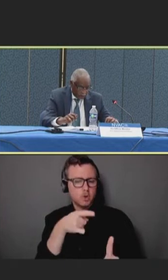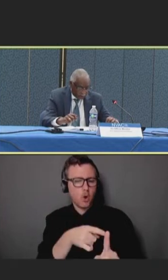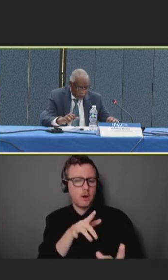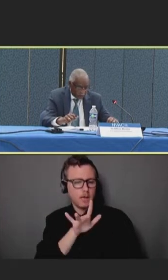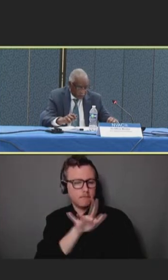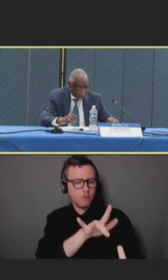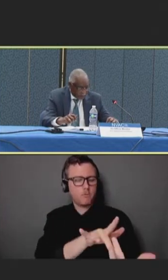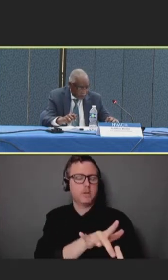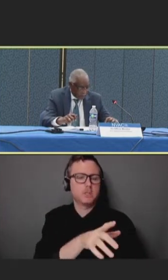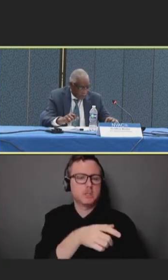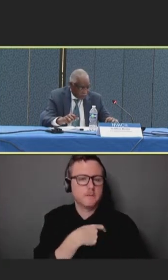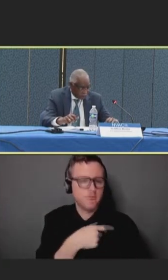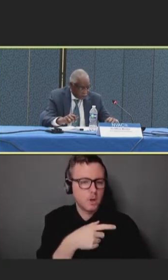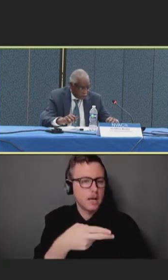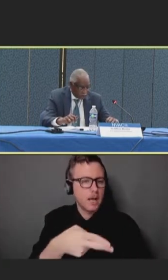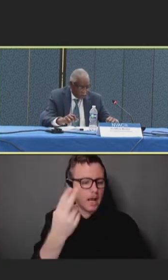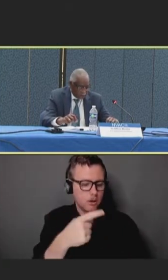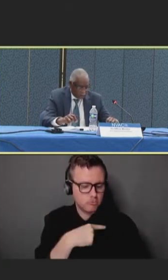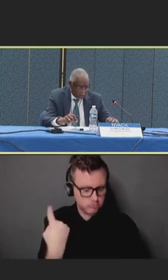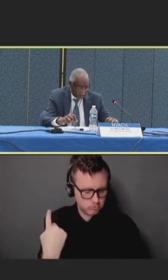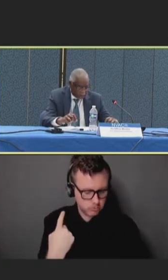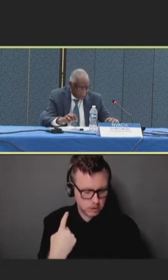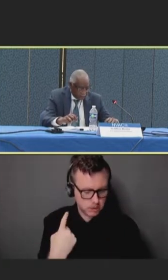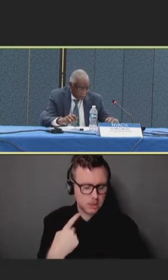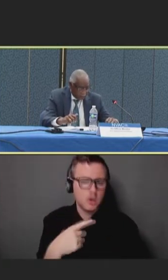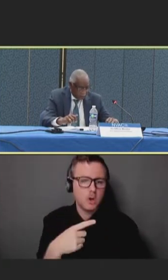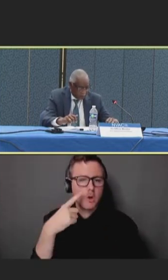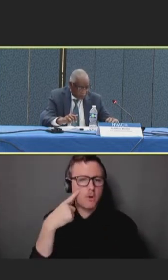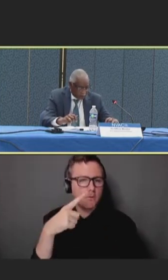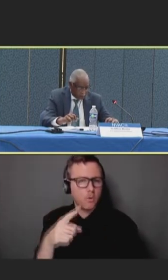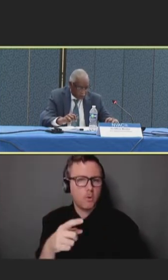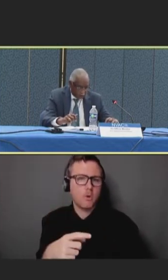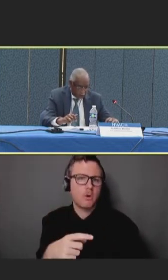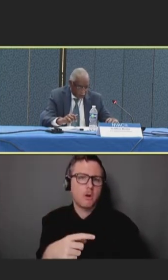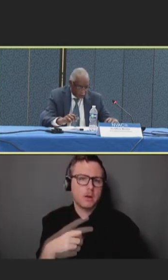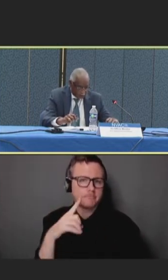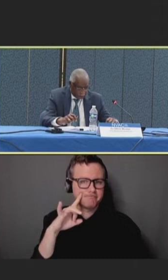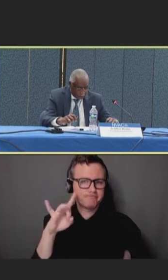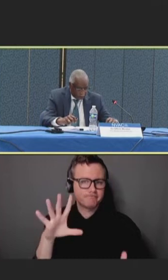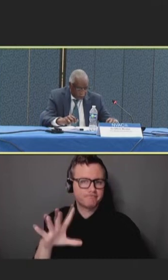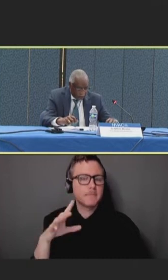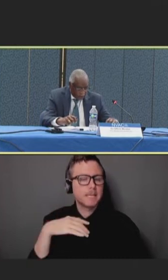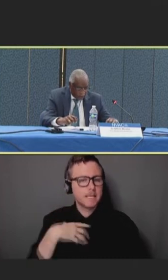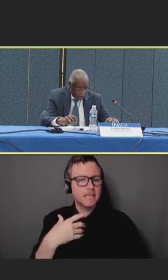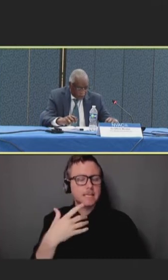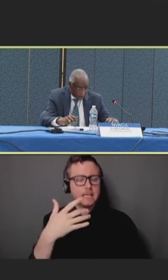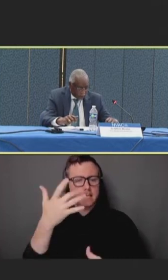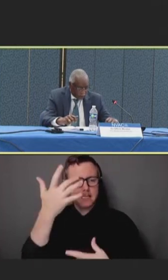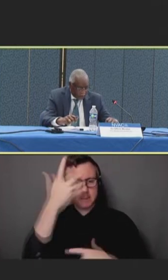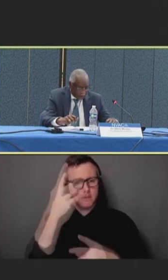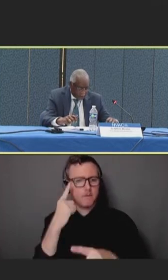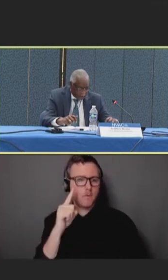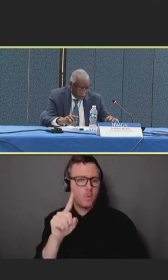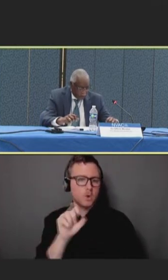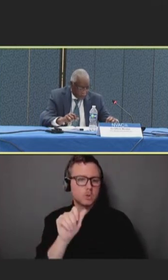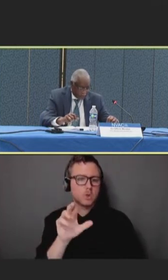those considered at high risk for severe disease from SARS-CoV-2. DoD is encouraging